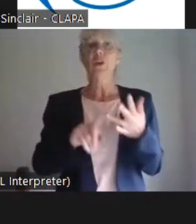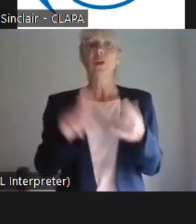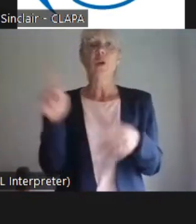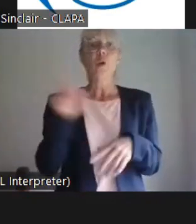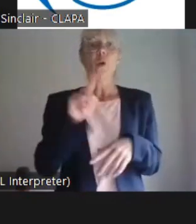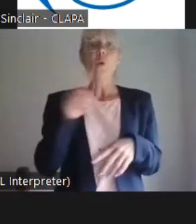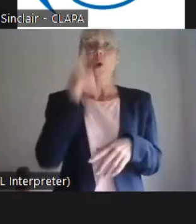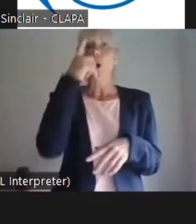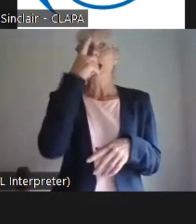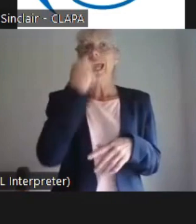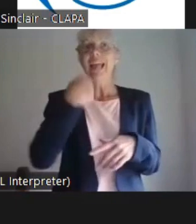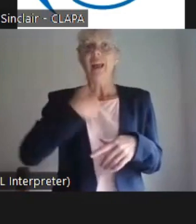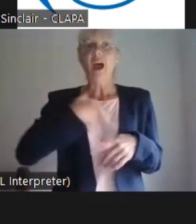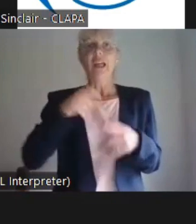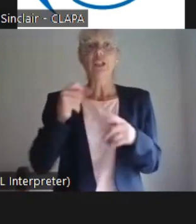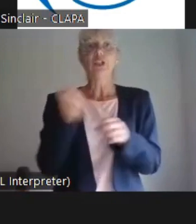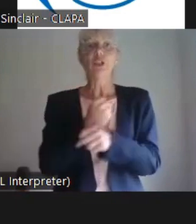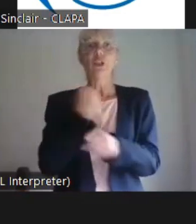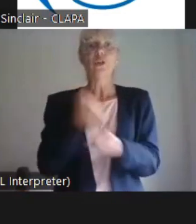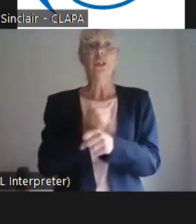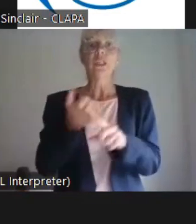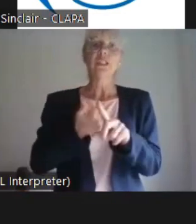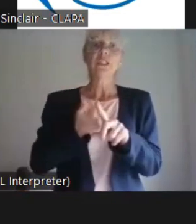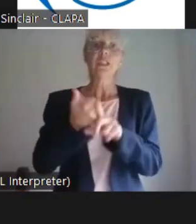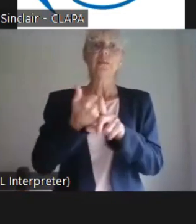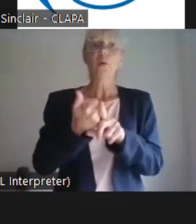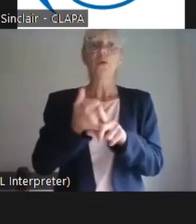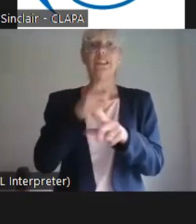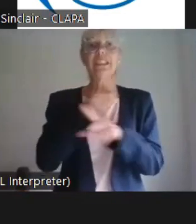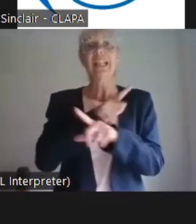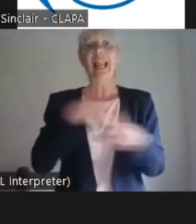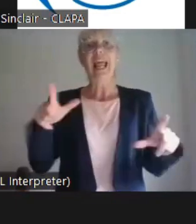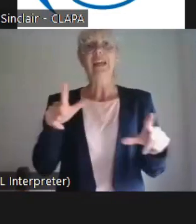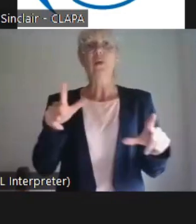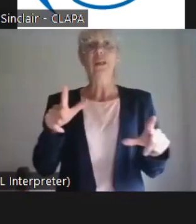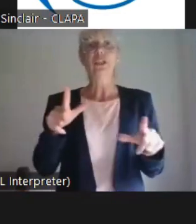support his language development as well it is keep missing key things at his age